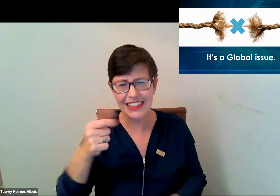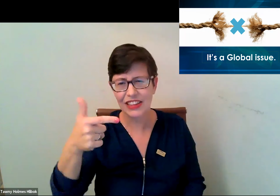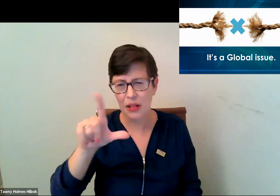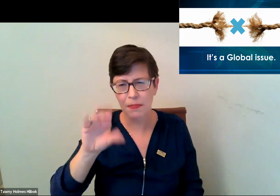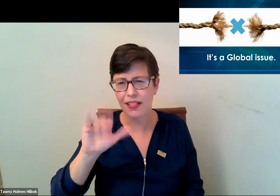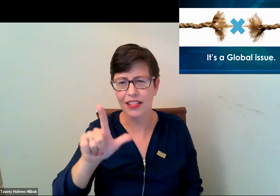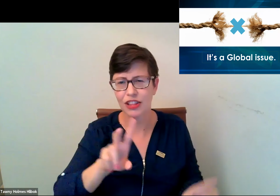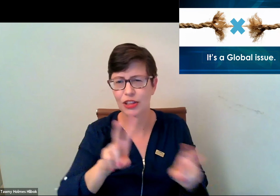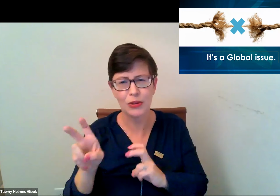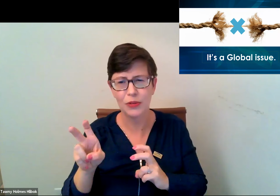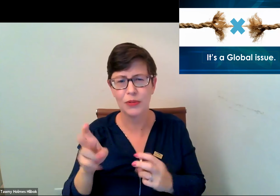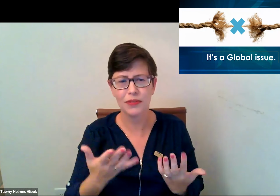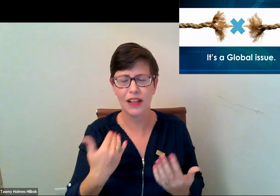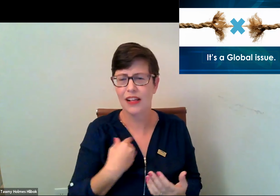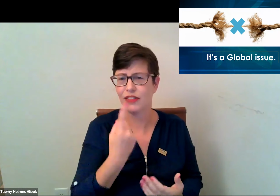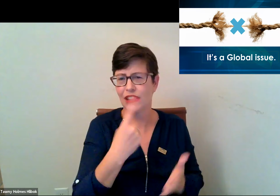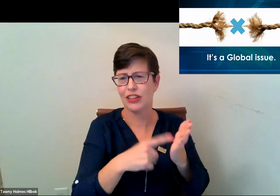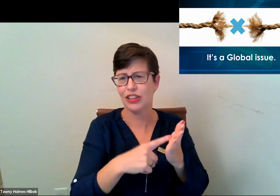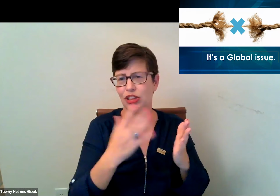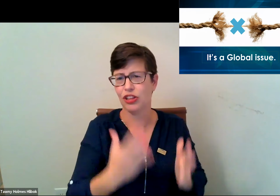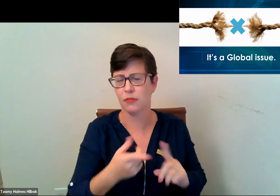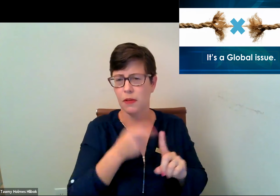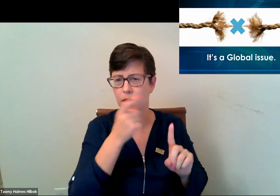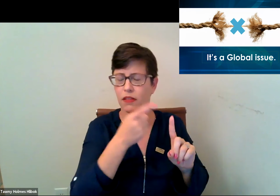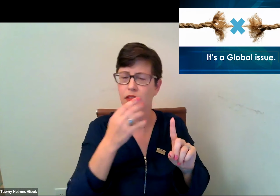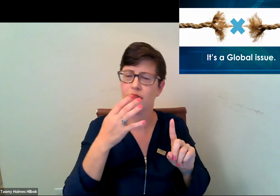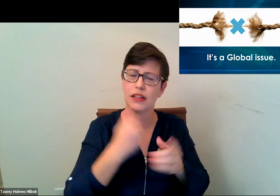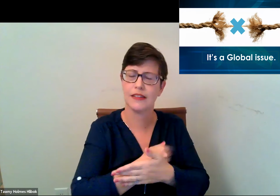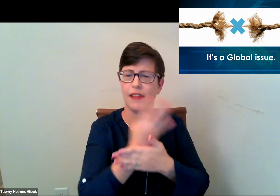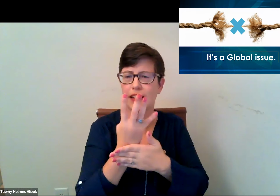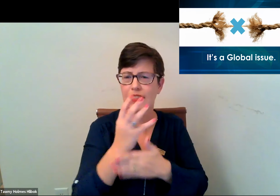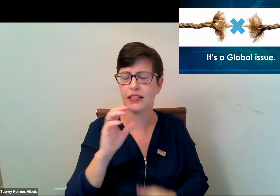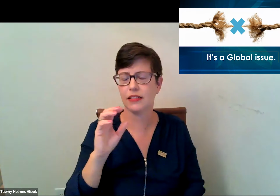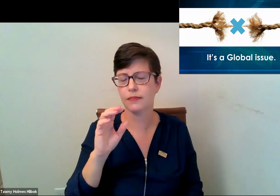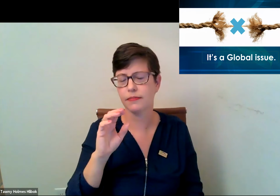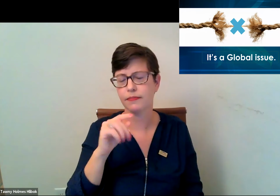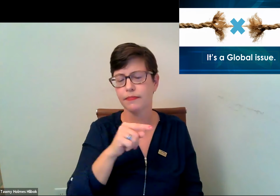that is not where our fight exists it's a global issue we have one researcher.